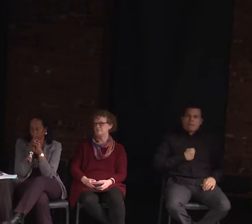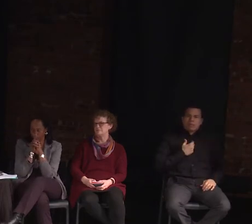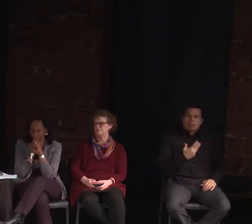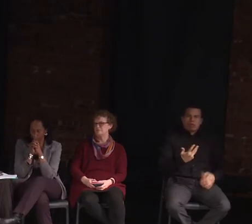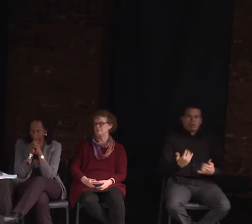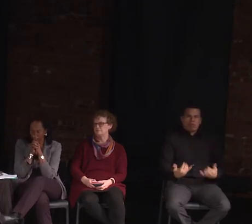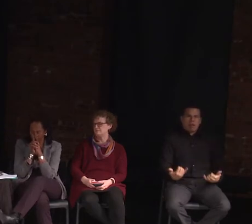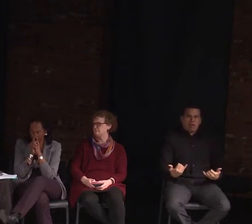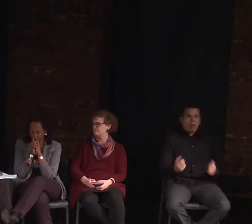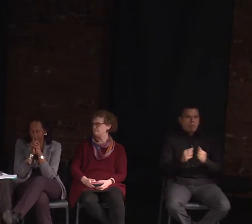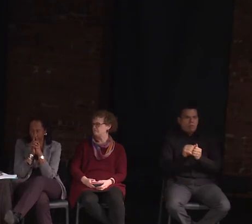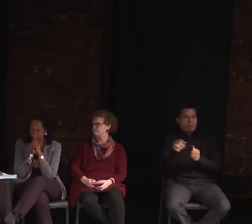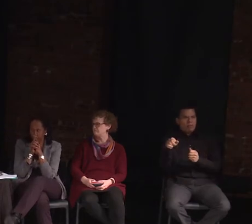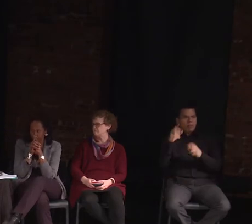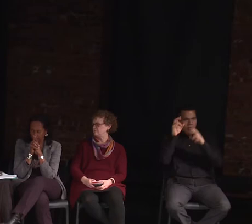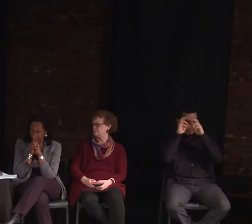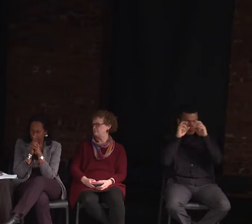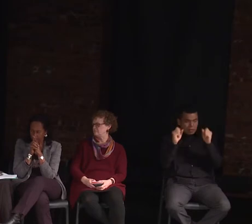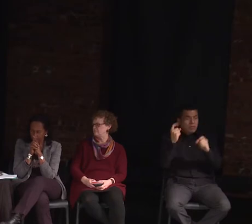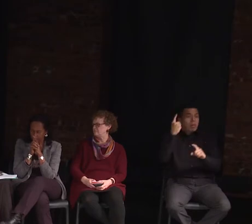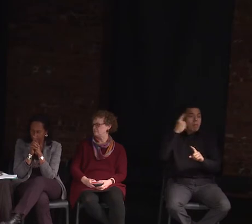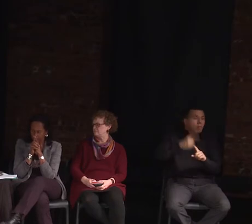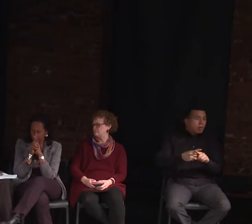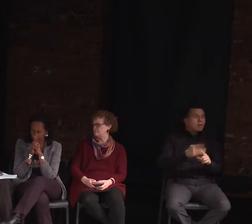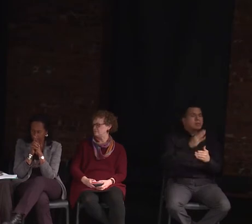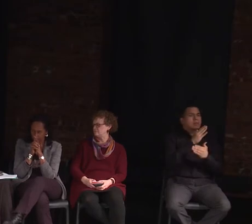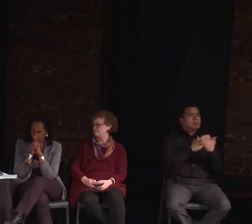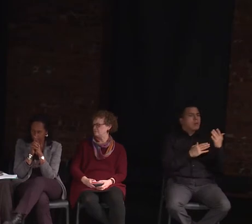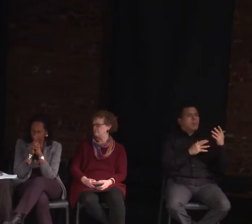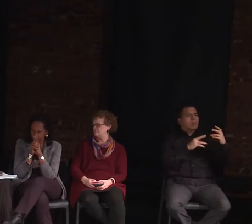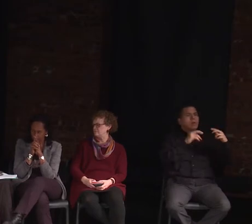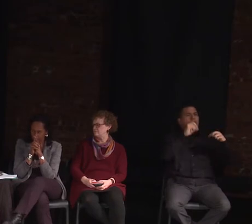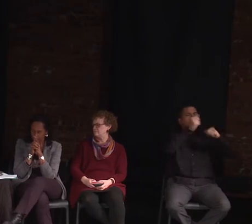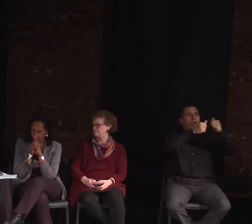the importance of structures in terms of dressing this moment.